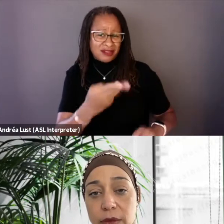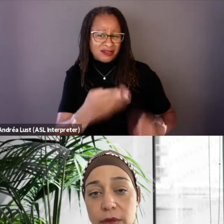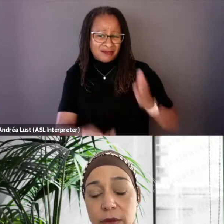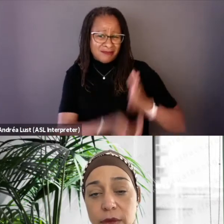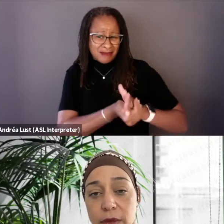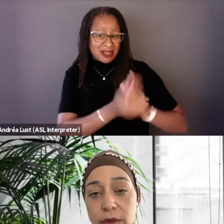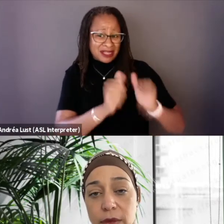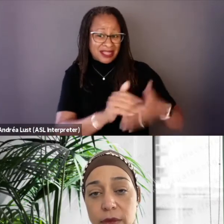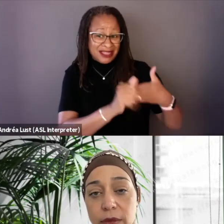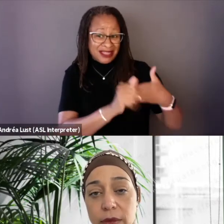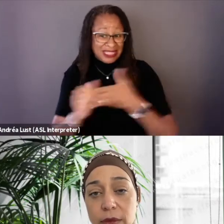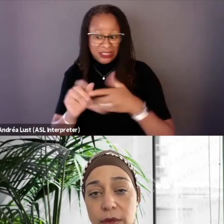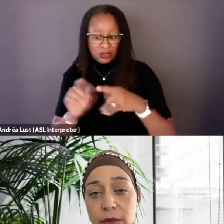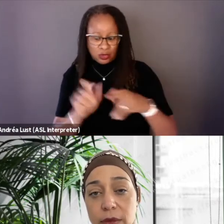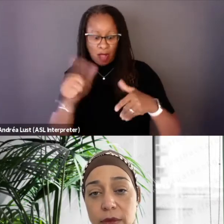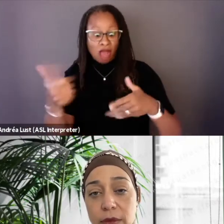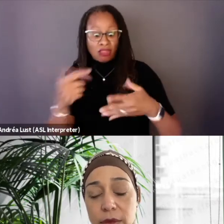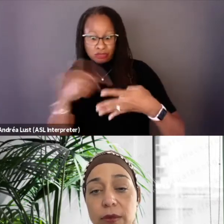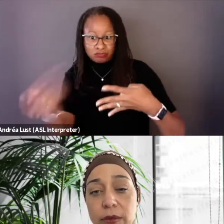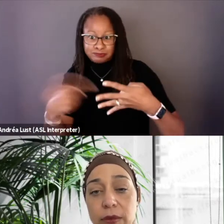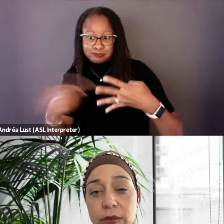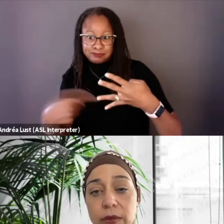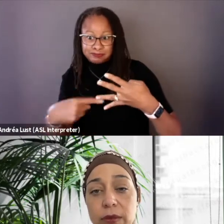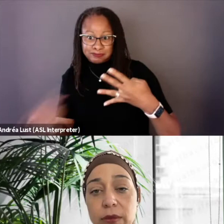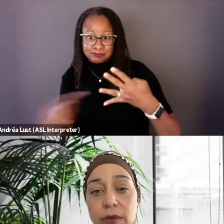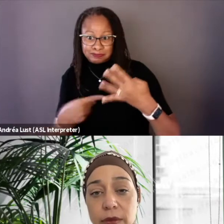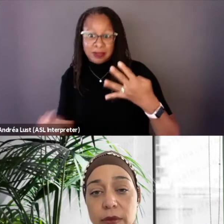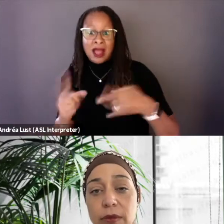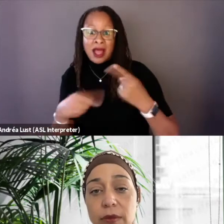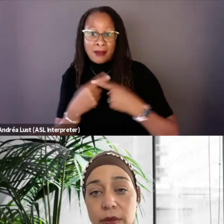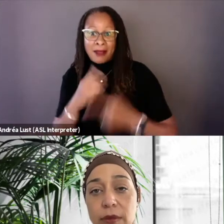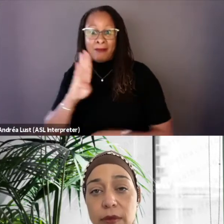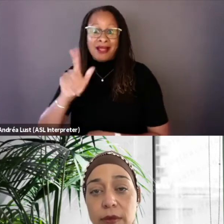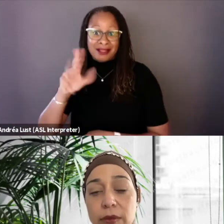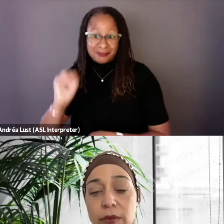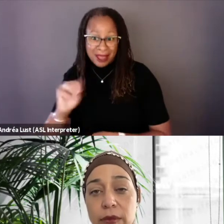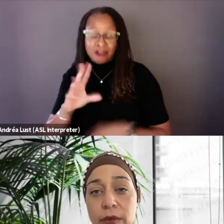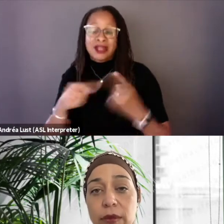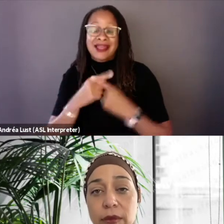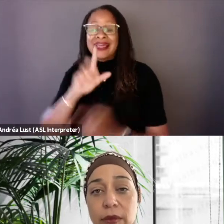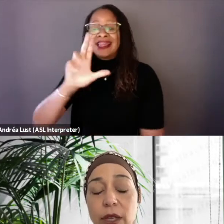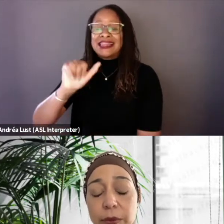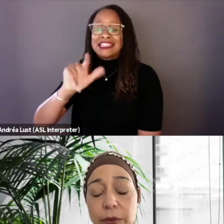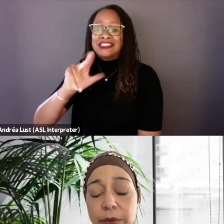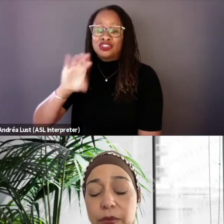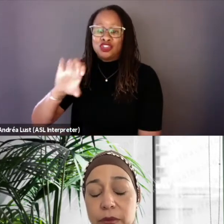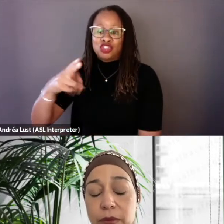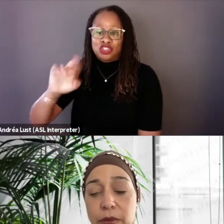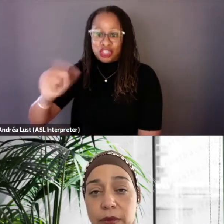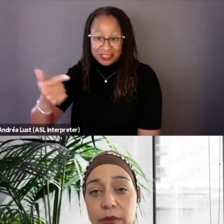to all these other discussions about black lives matter and lynching and all this other stuff? Well, part of that discussion,